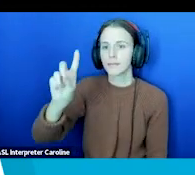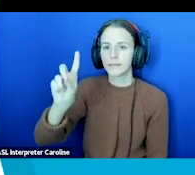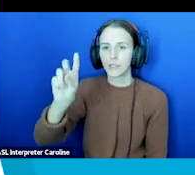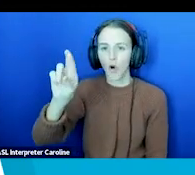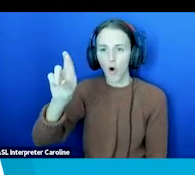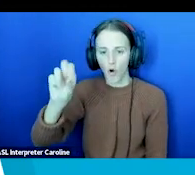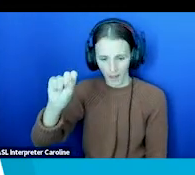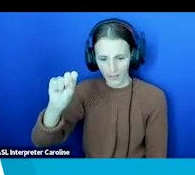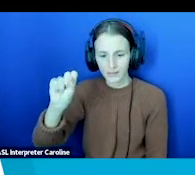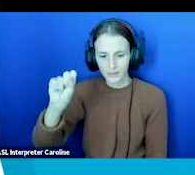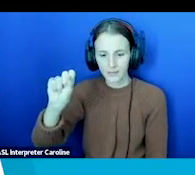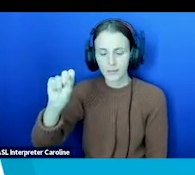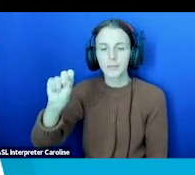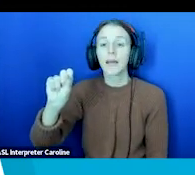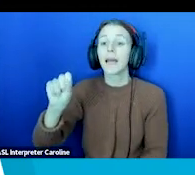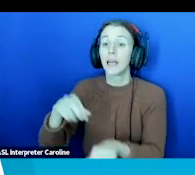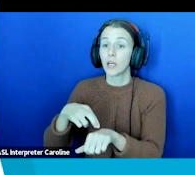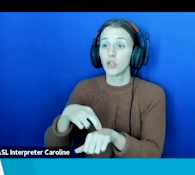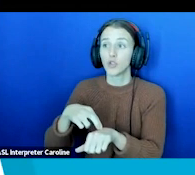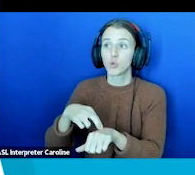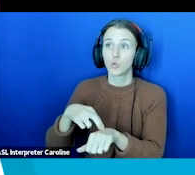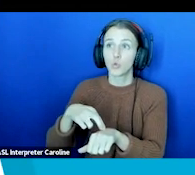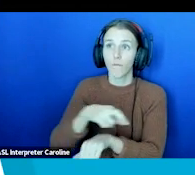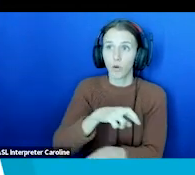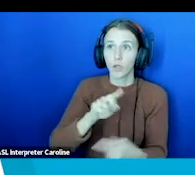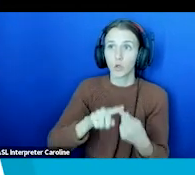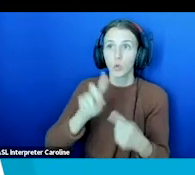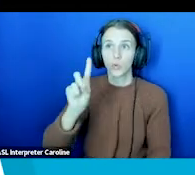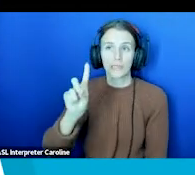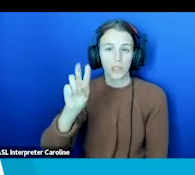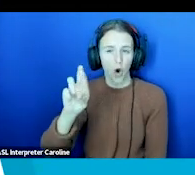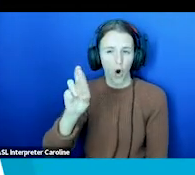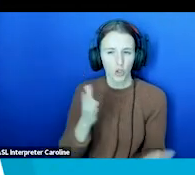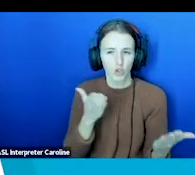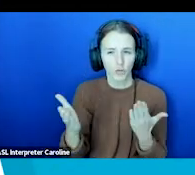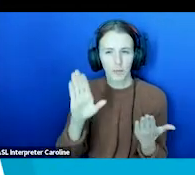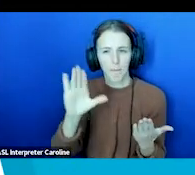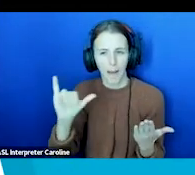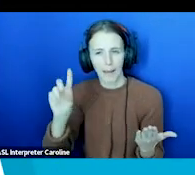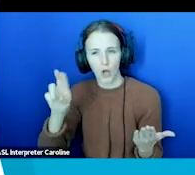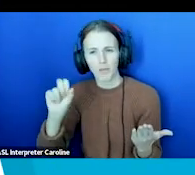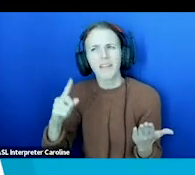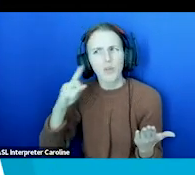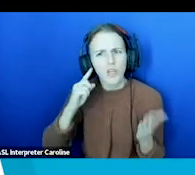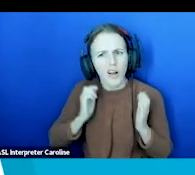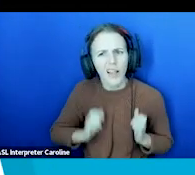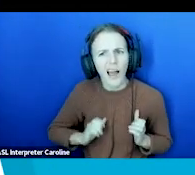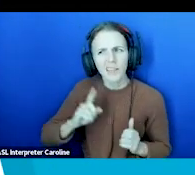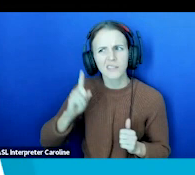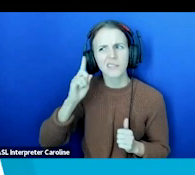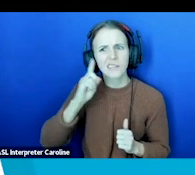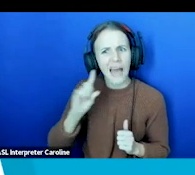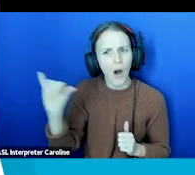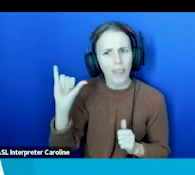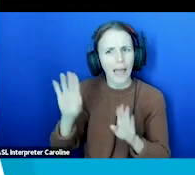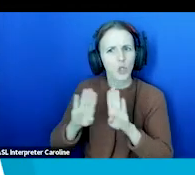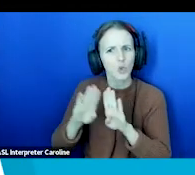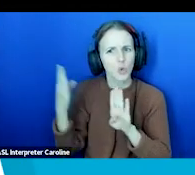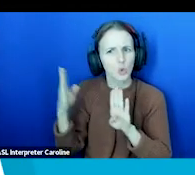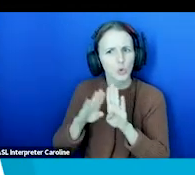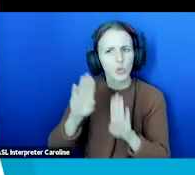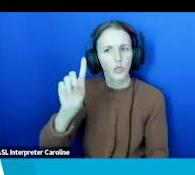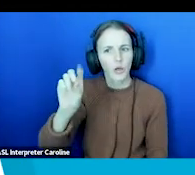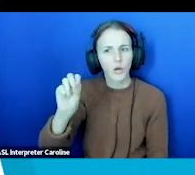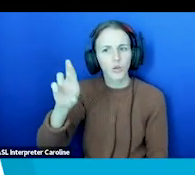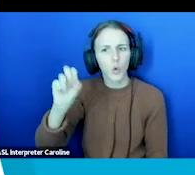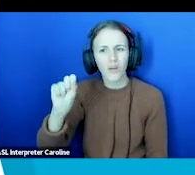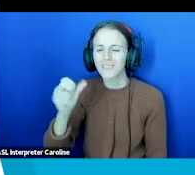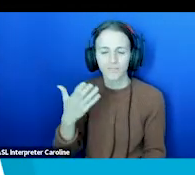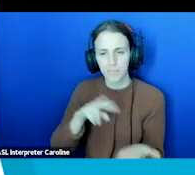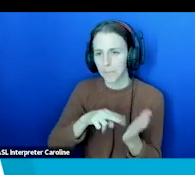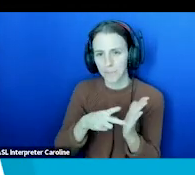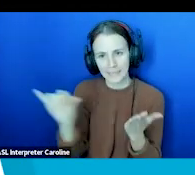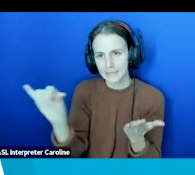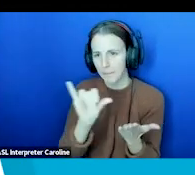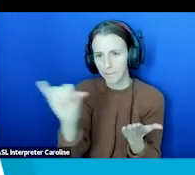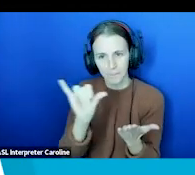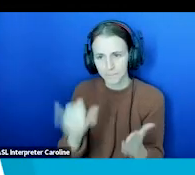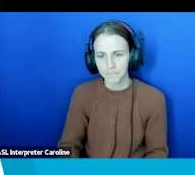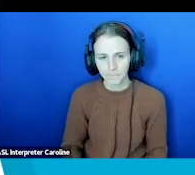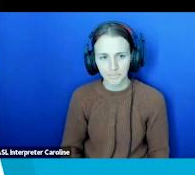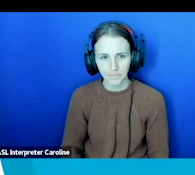HEARD D RS